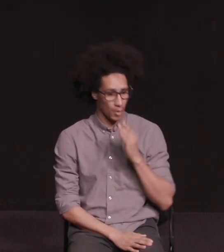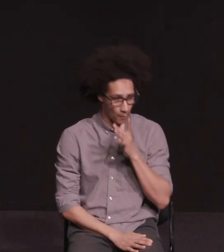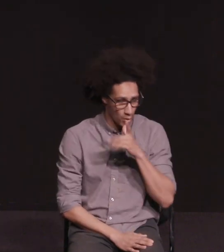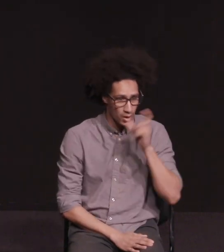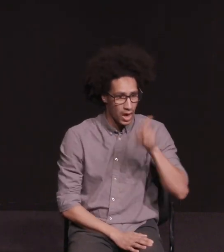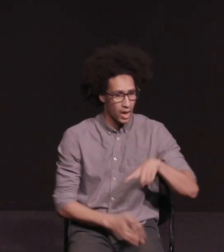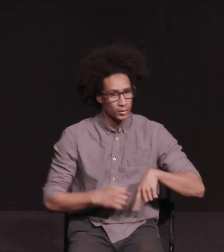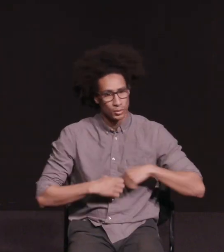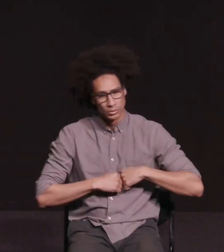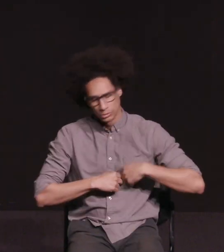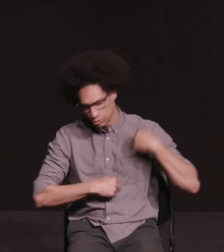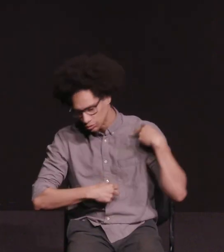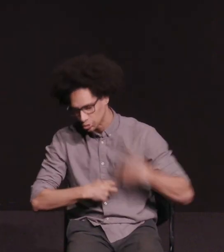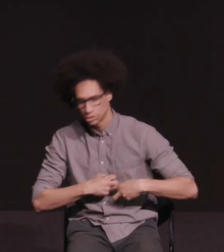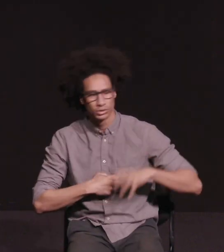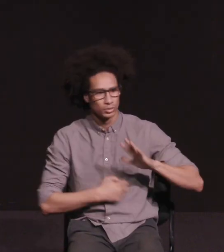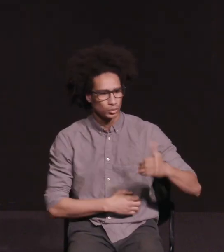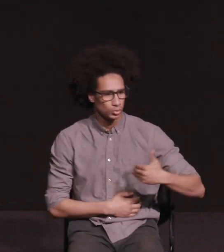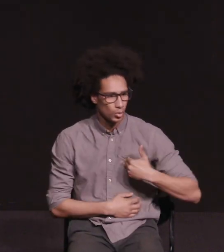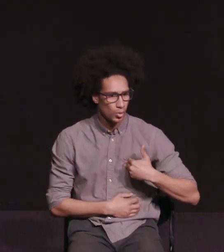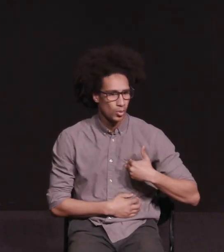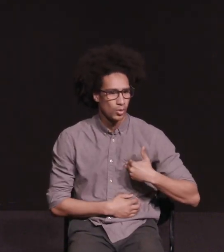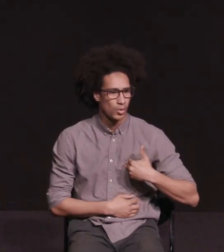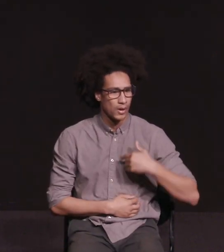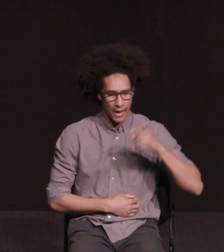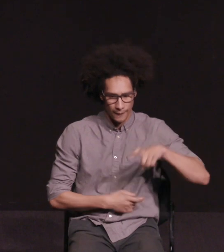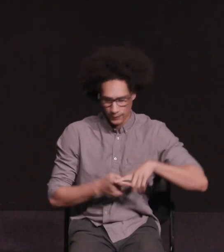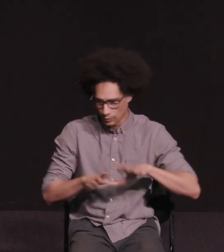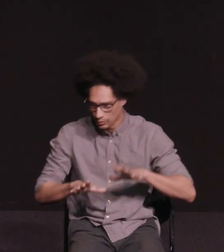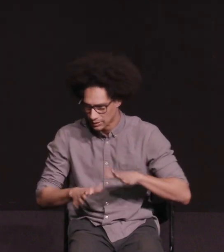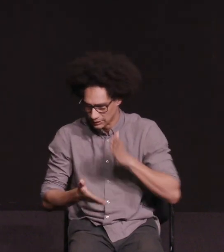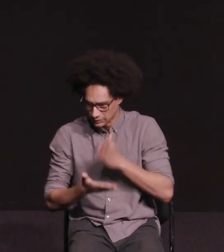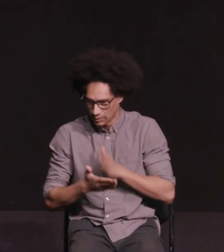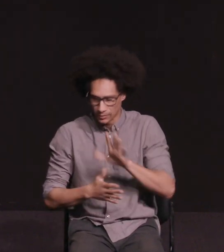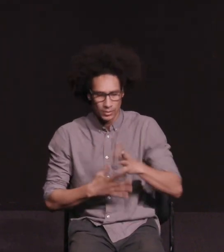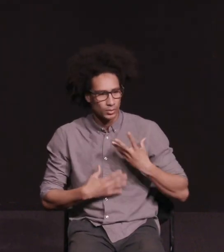the terror seizing the tender souls of their children.